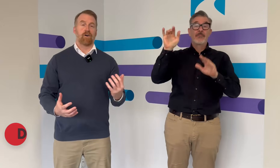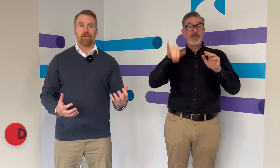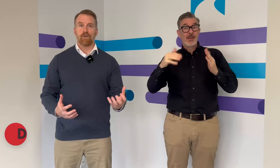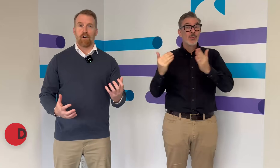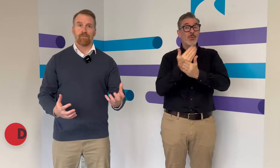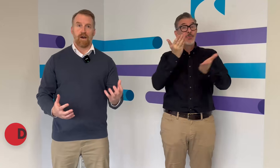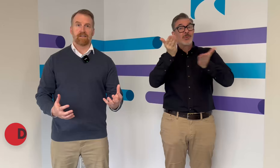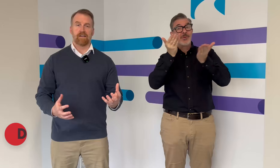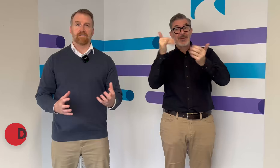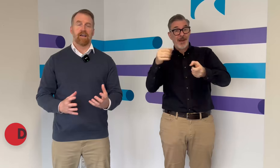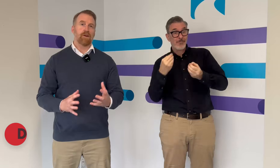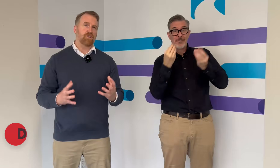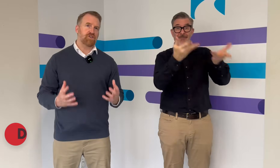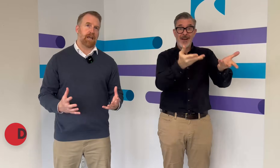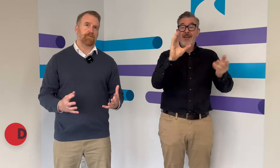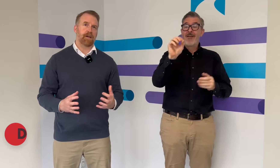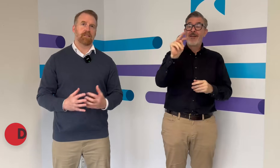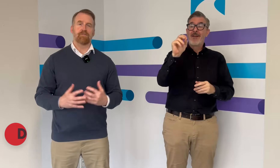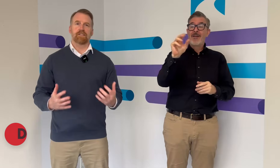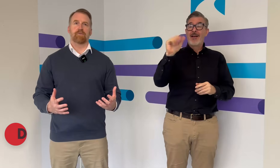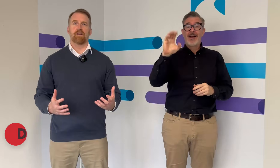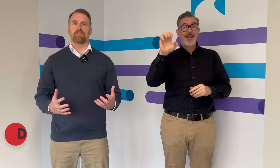This new service that we're proud to offer, Convo Access.